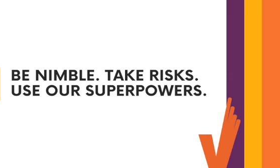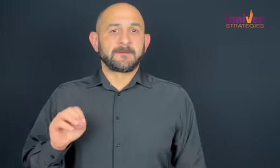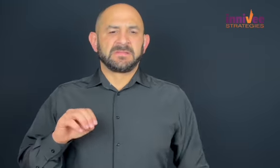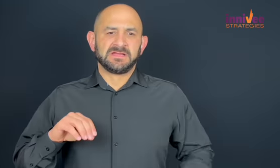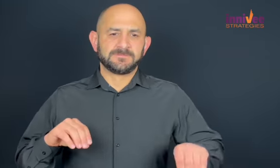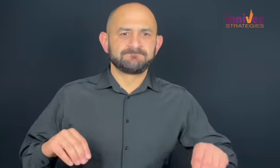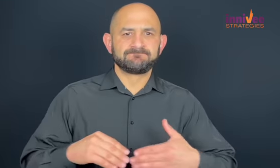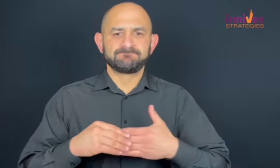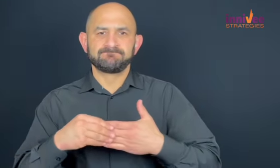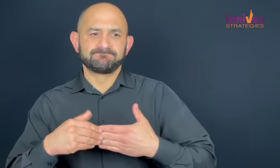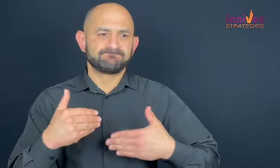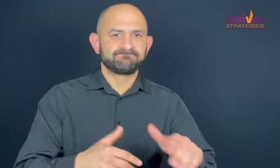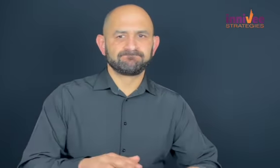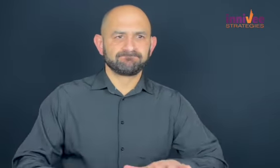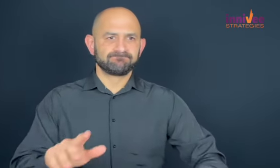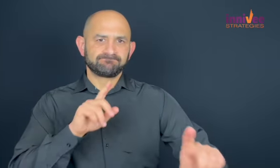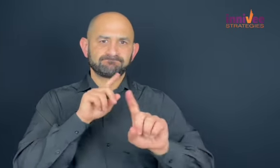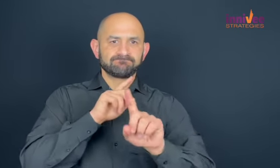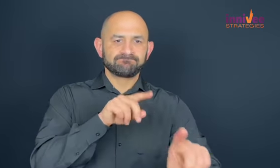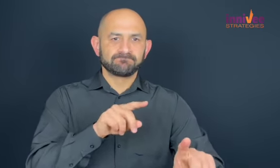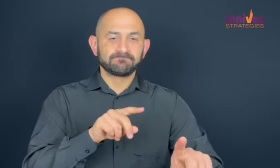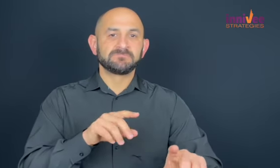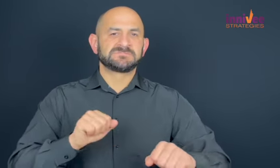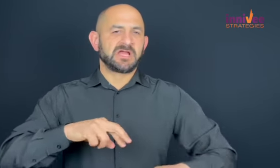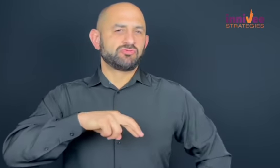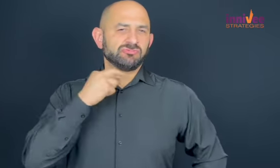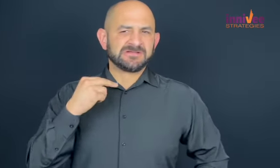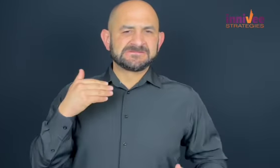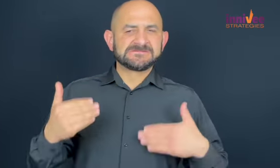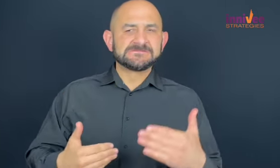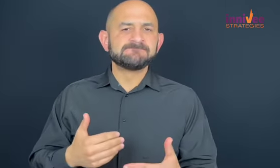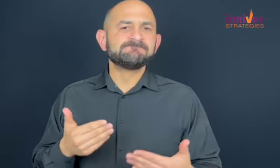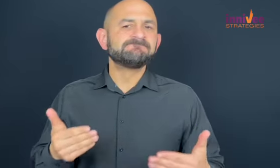Be nimble. Take risks.